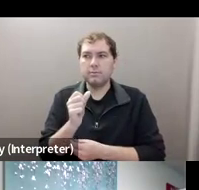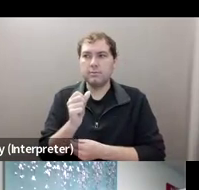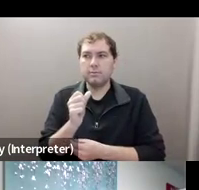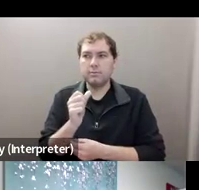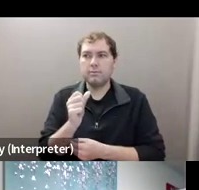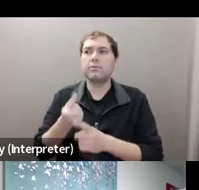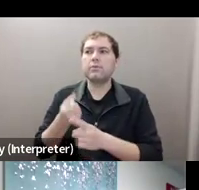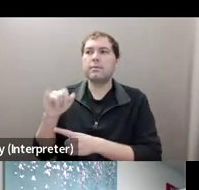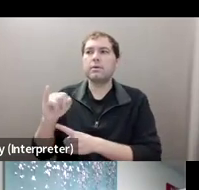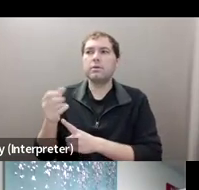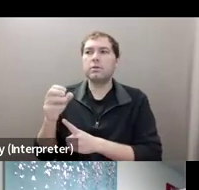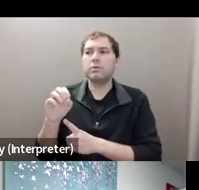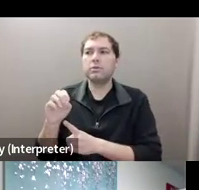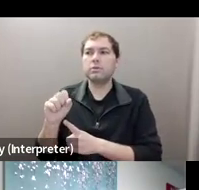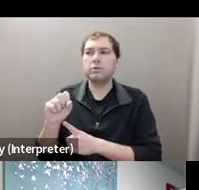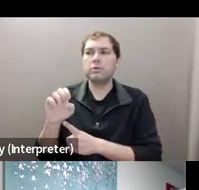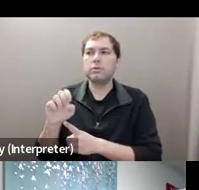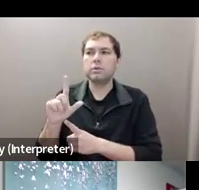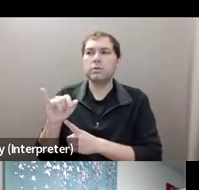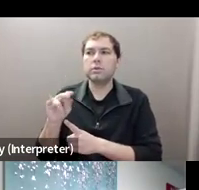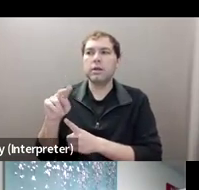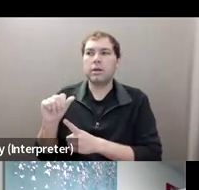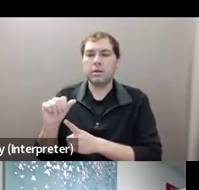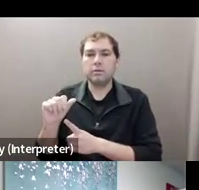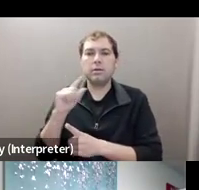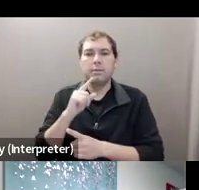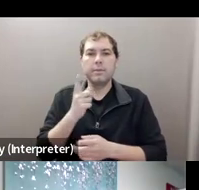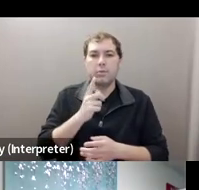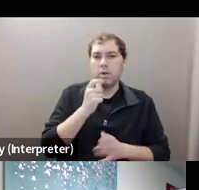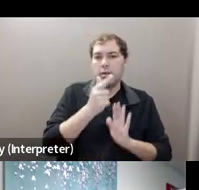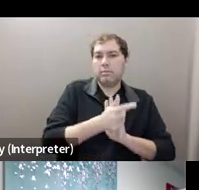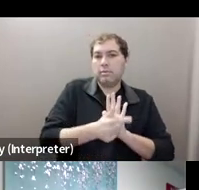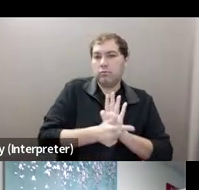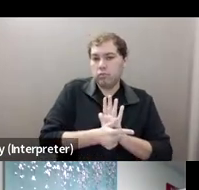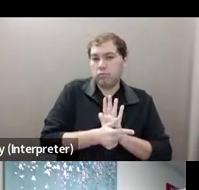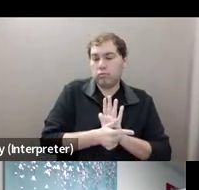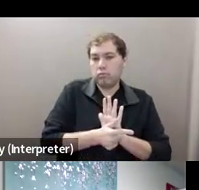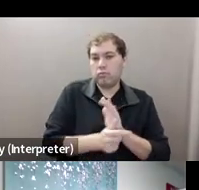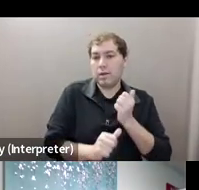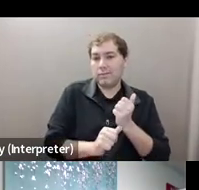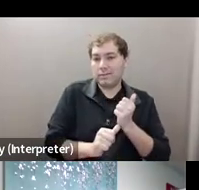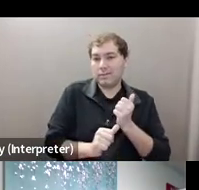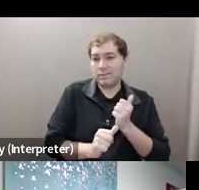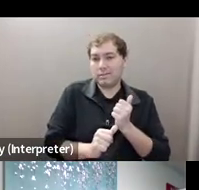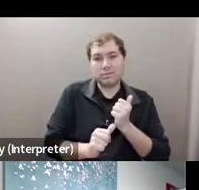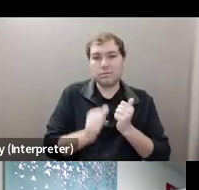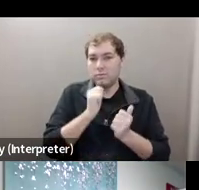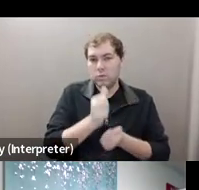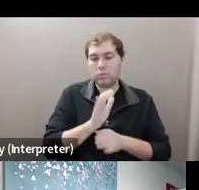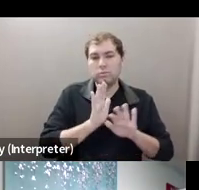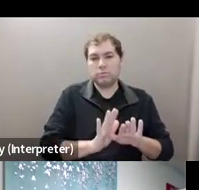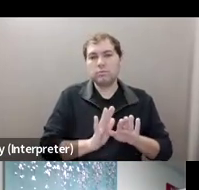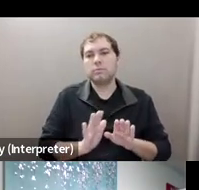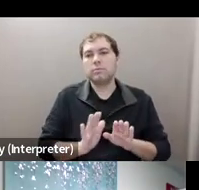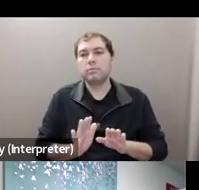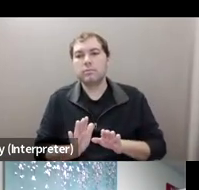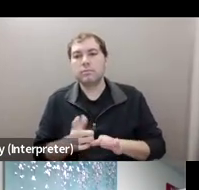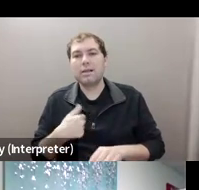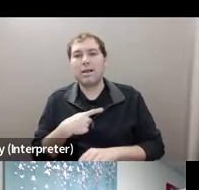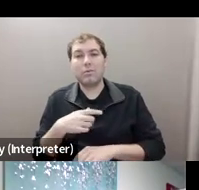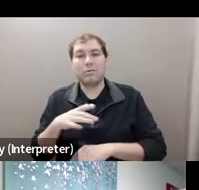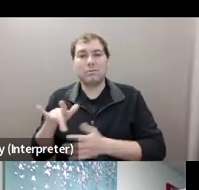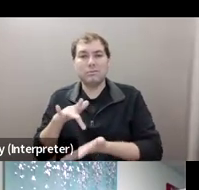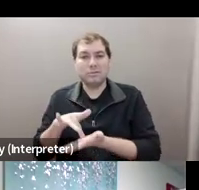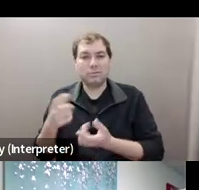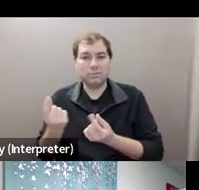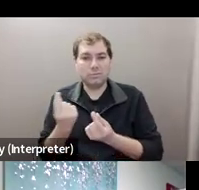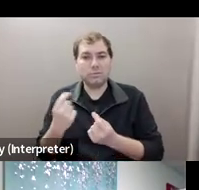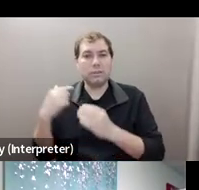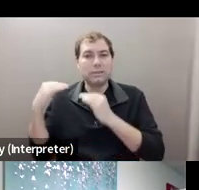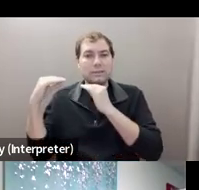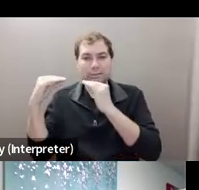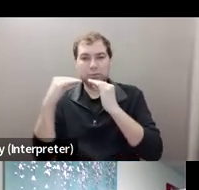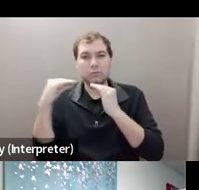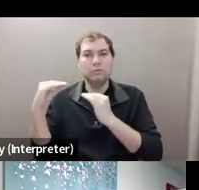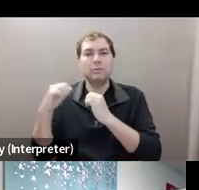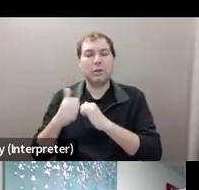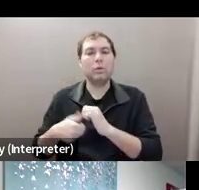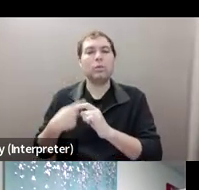Josefina Reyes: legal advocates, cause I'm assuming that they think that we do legal advocacy. We don't. What in in our center, what we do, we teach them how to self advocate for them.